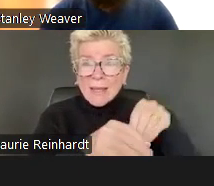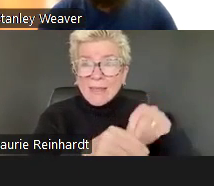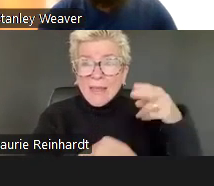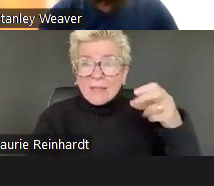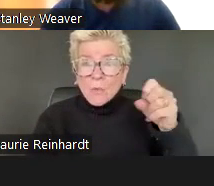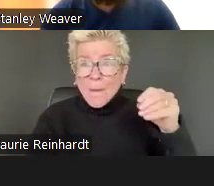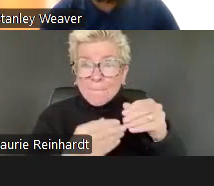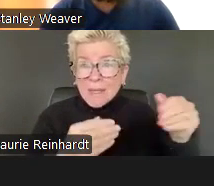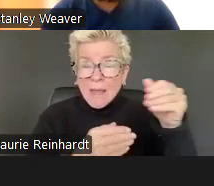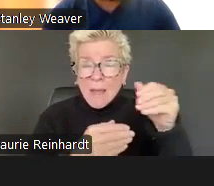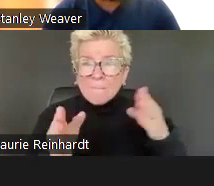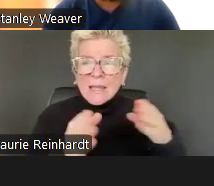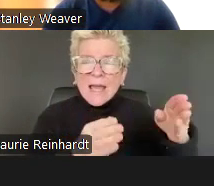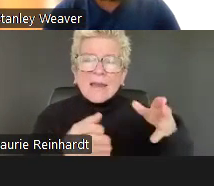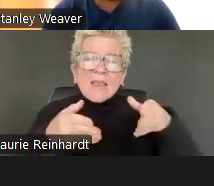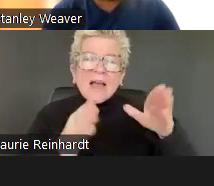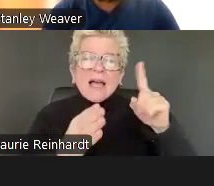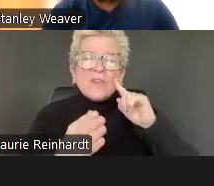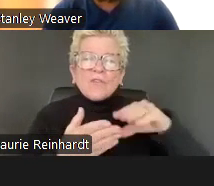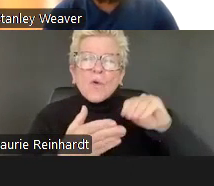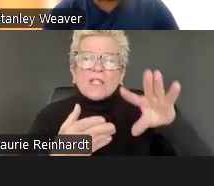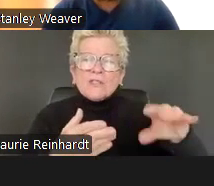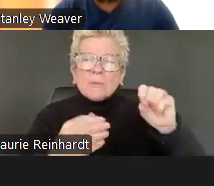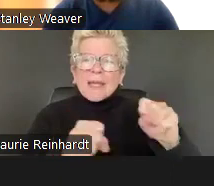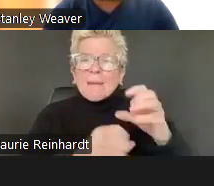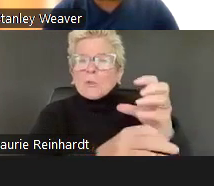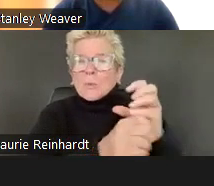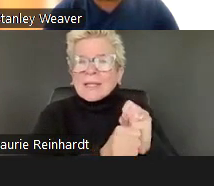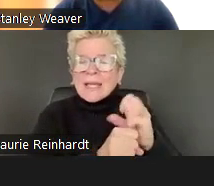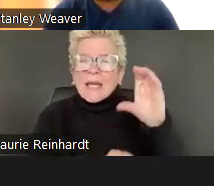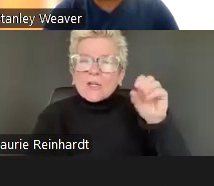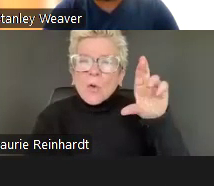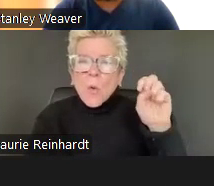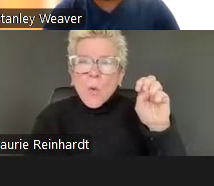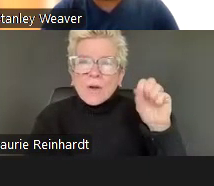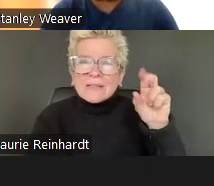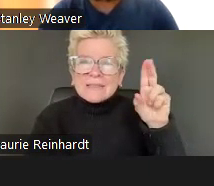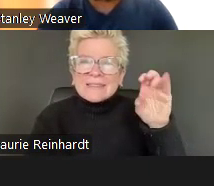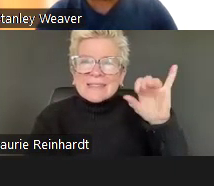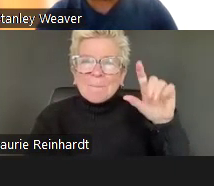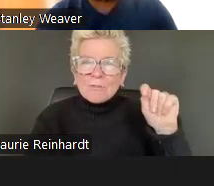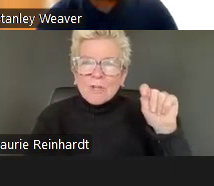equivalency allows for a student to gain a core subject credit within a Career and